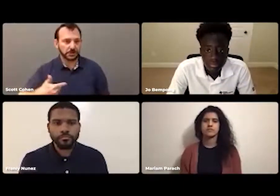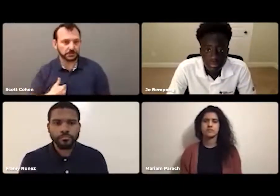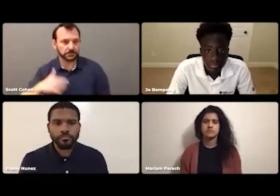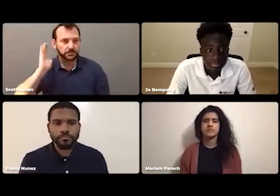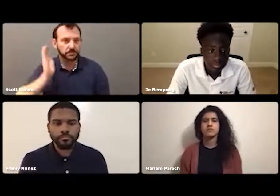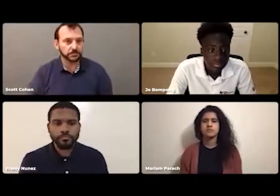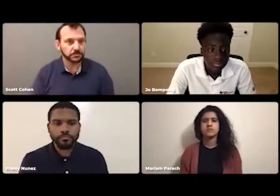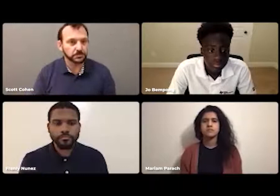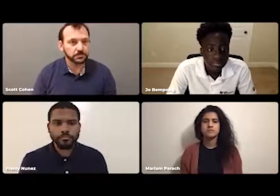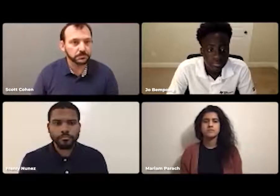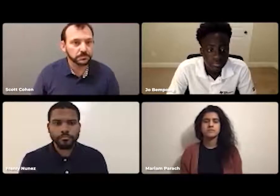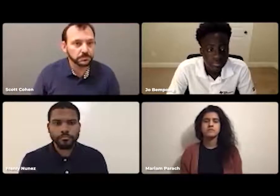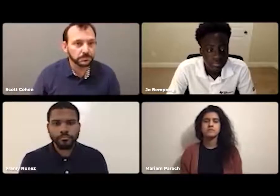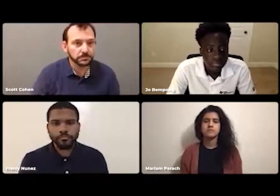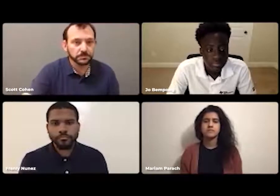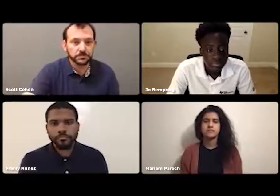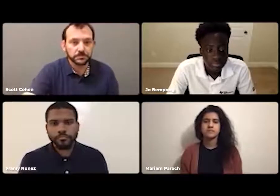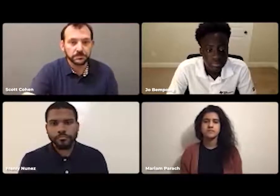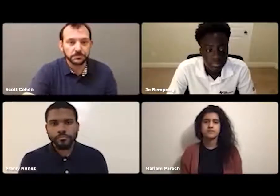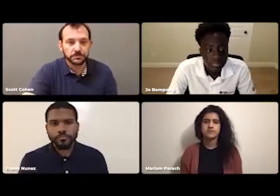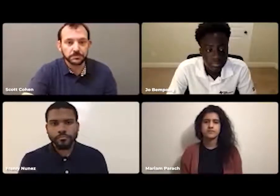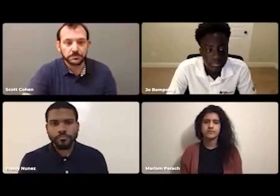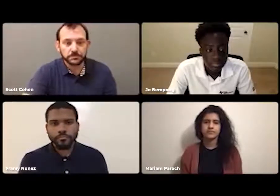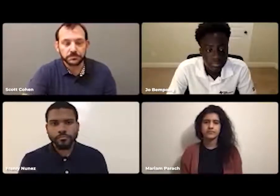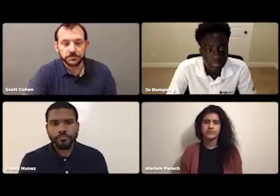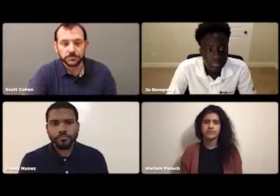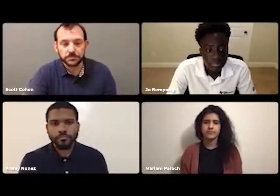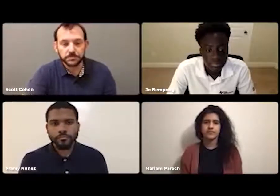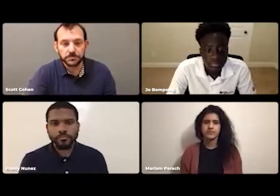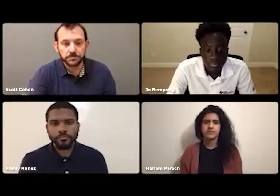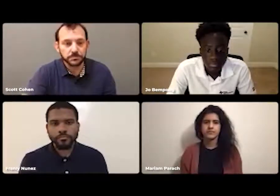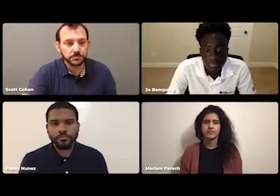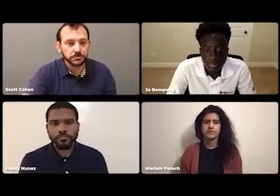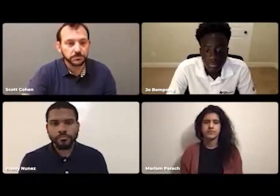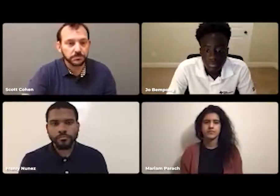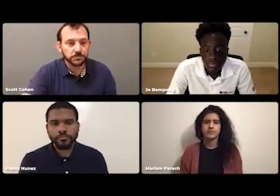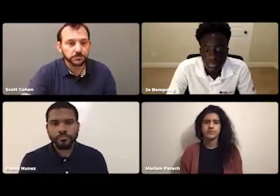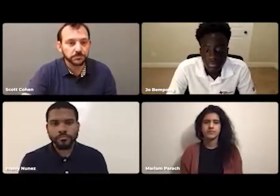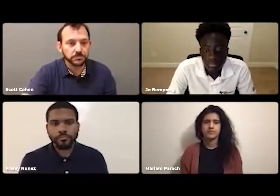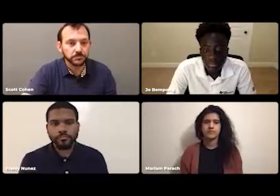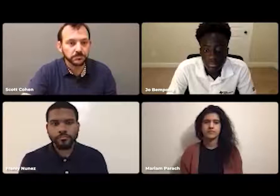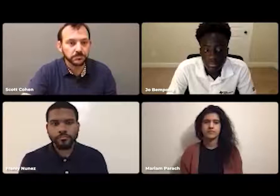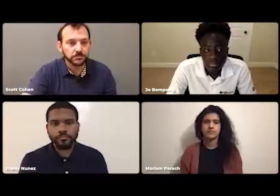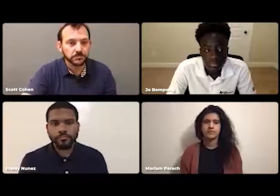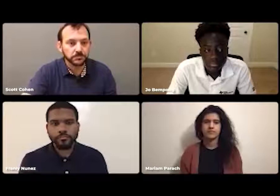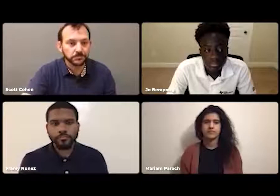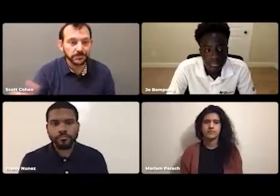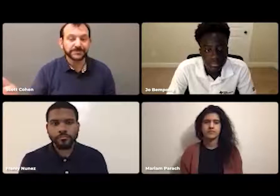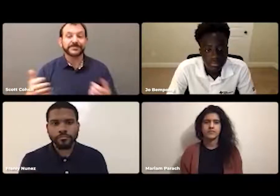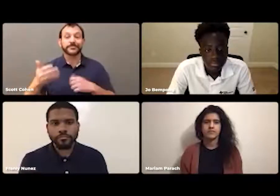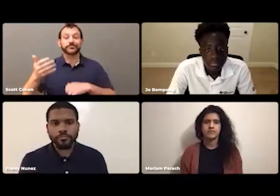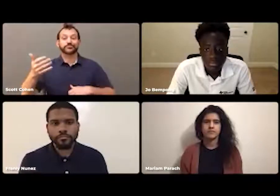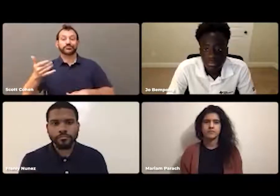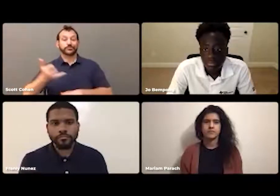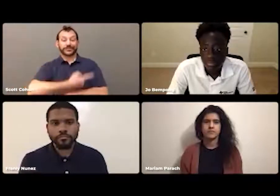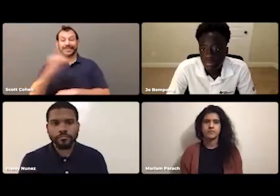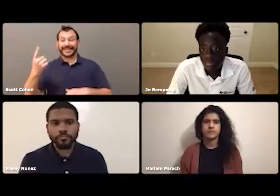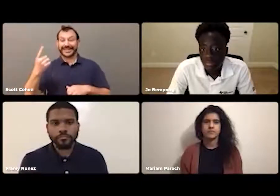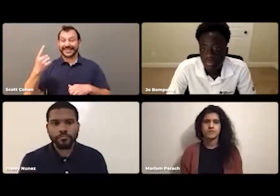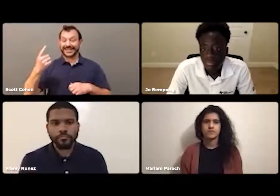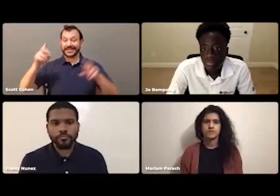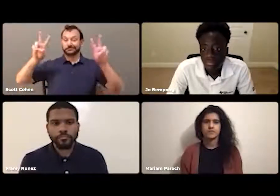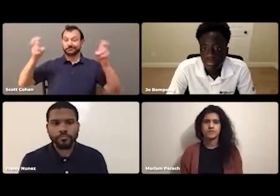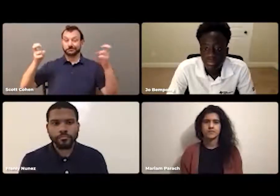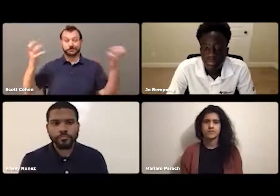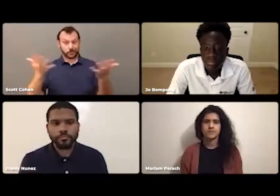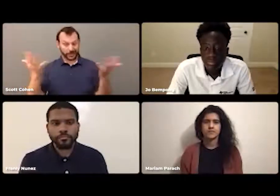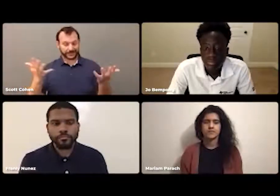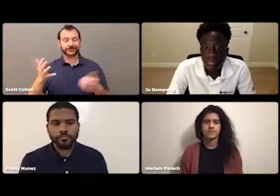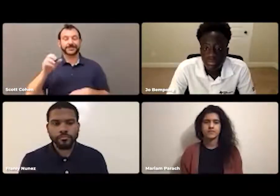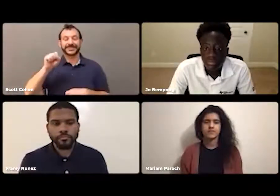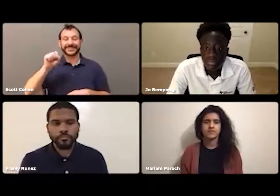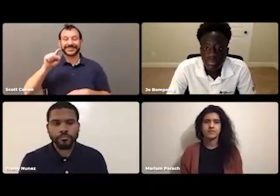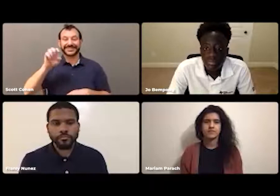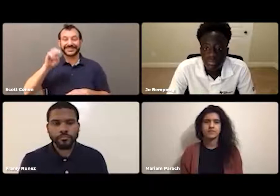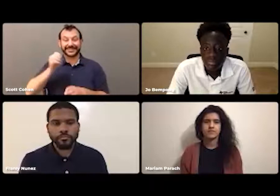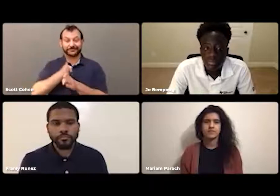when I feel it's the appropriate time and ask it to our panelists.